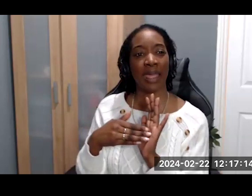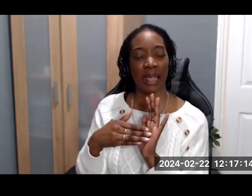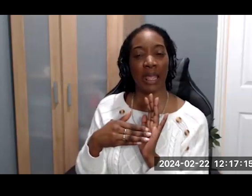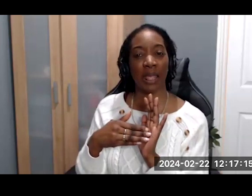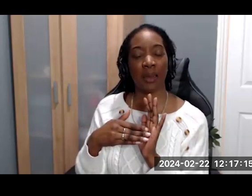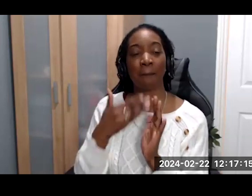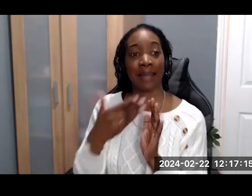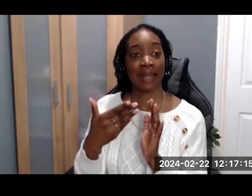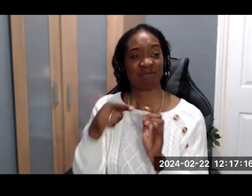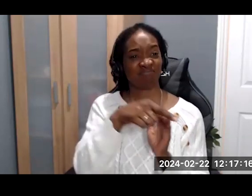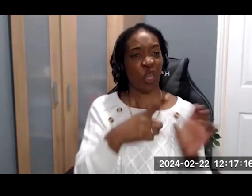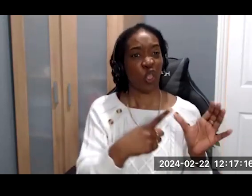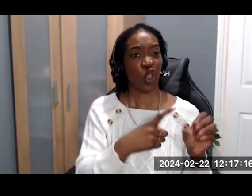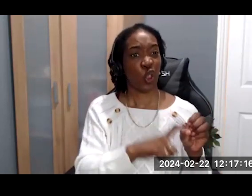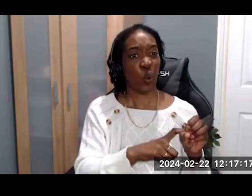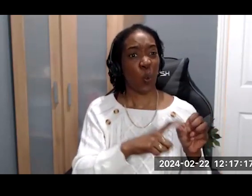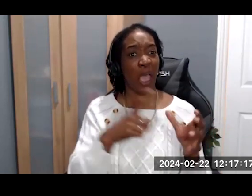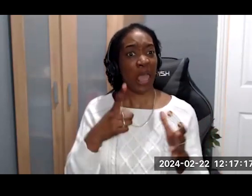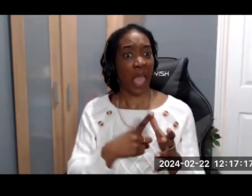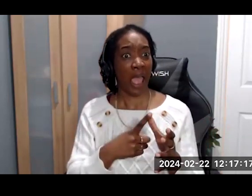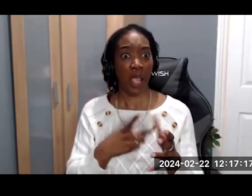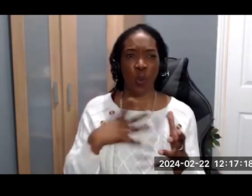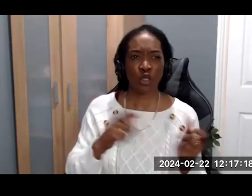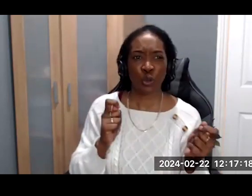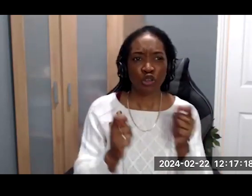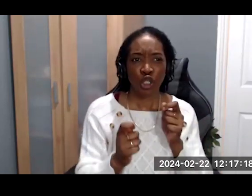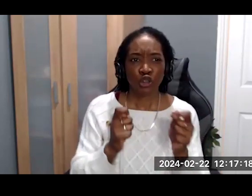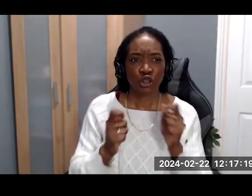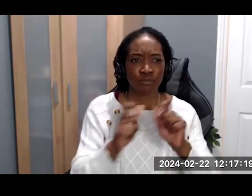in the Q&A any instructions for adjusting this presentation on your screen if you are